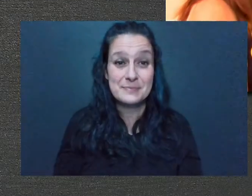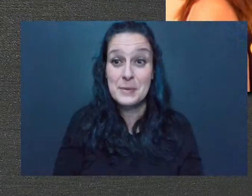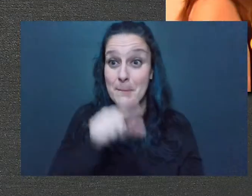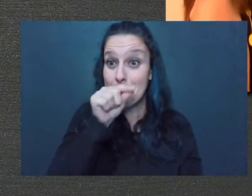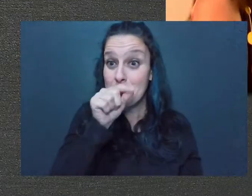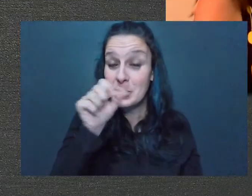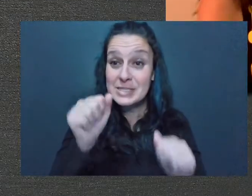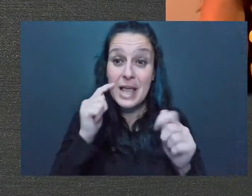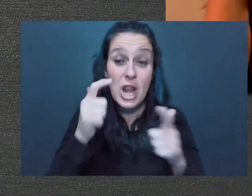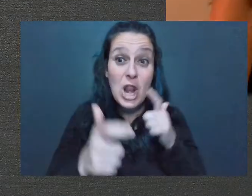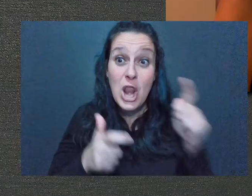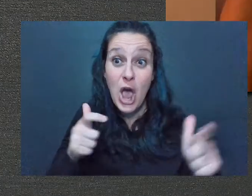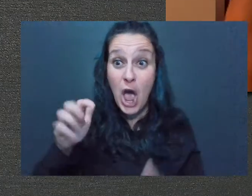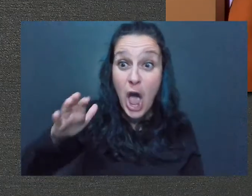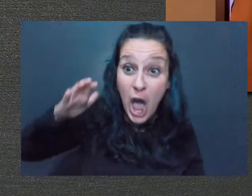"Birds can be big